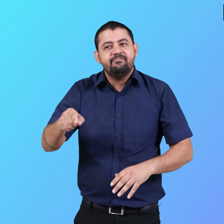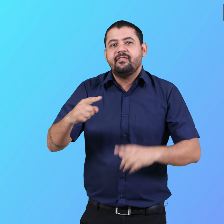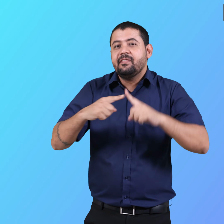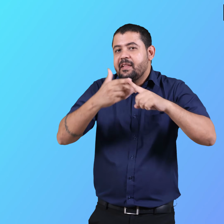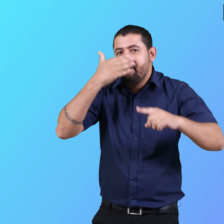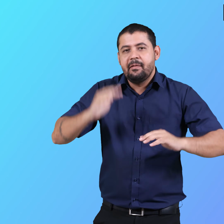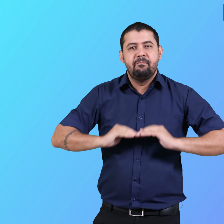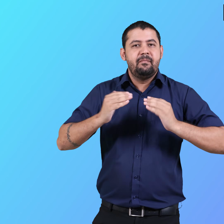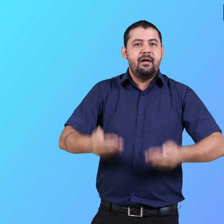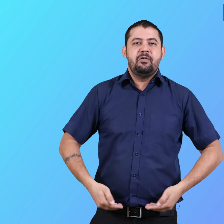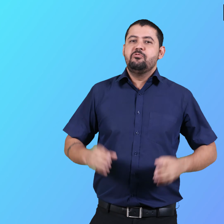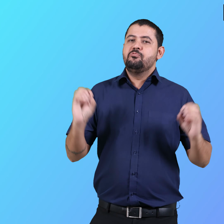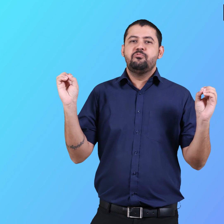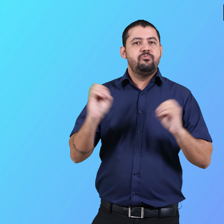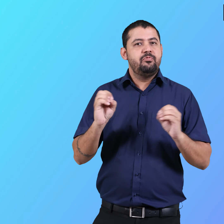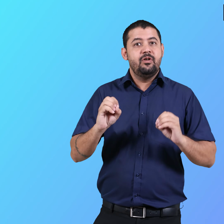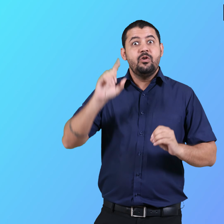By doing this, he kept Tamar from getting pregnant and having a child for his brother.